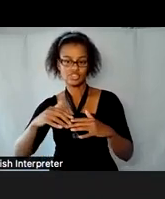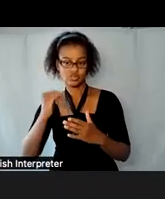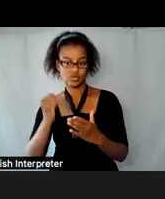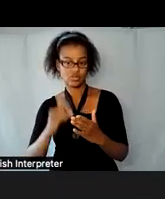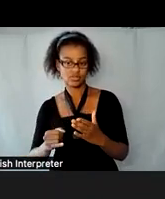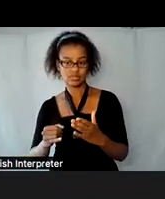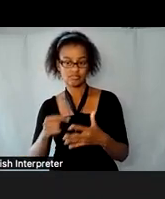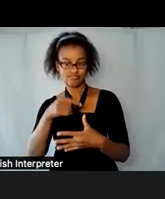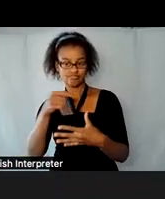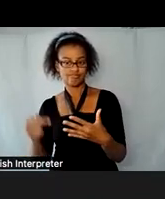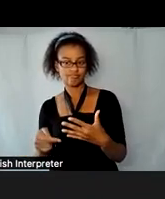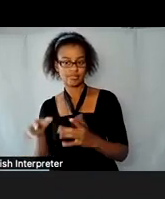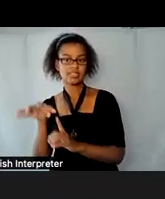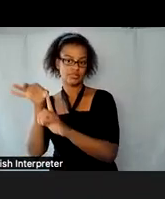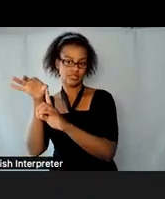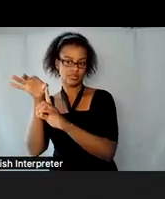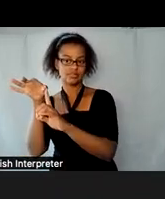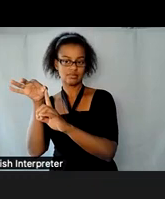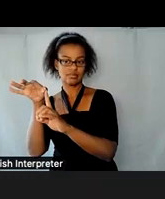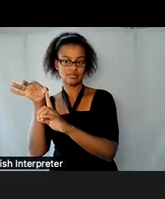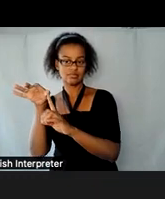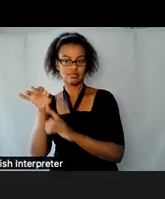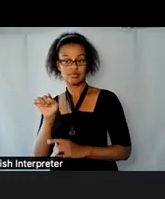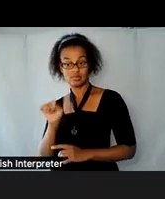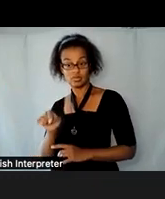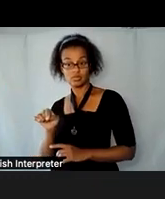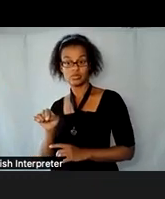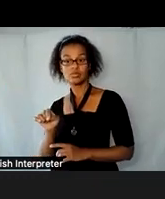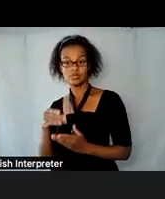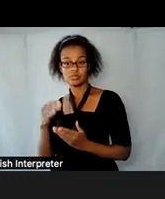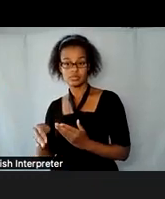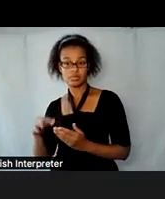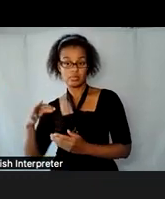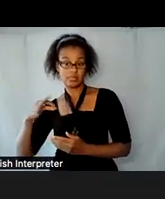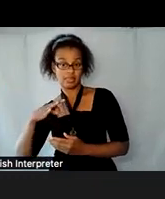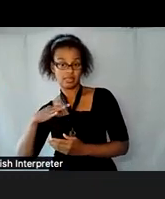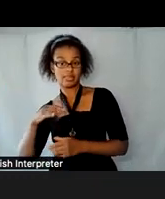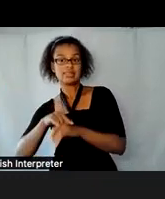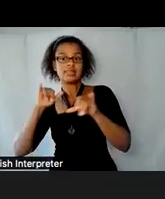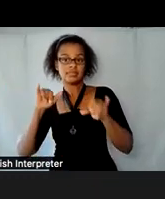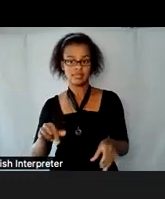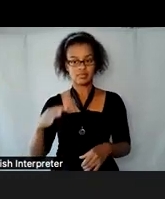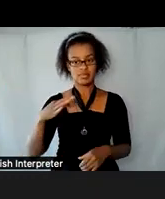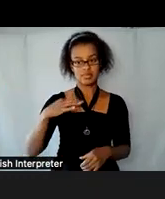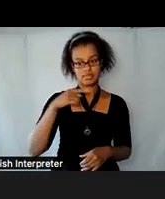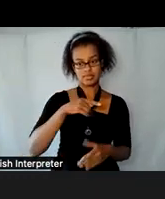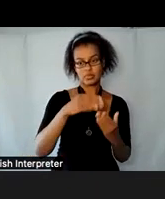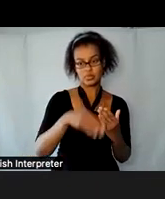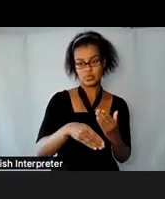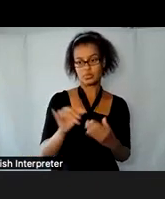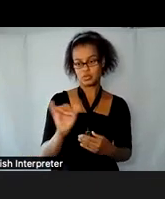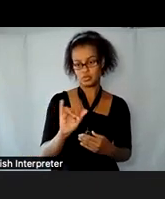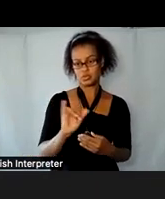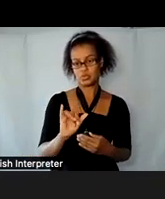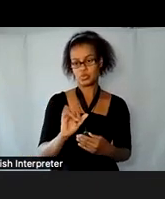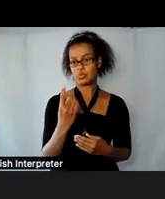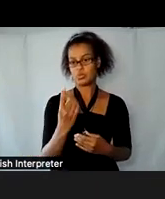So you can apply for those one of those programs, and finally meet in Toronto parks in the same year.